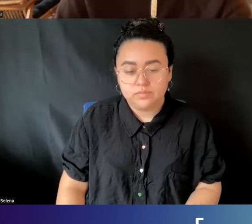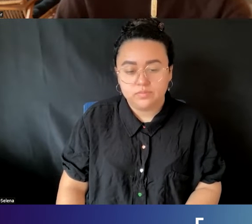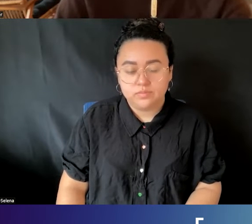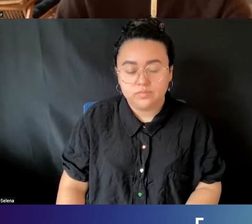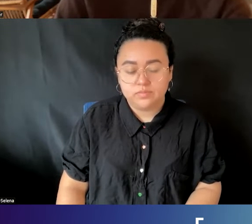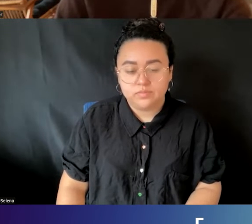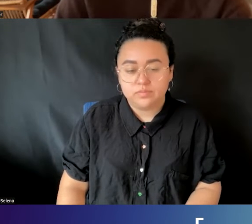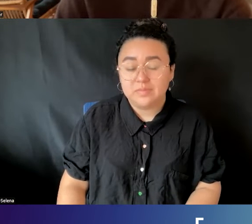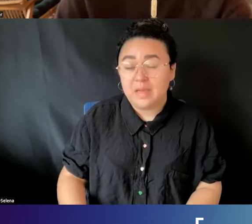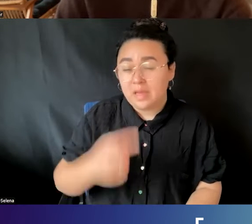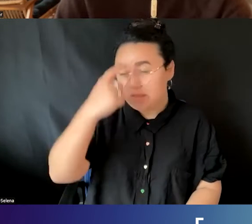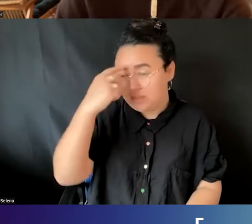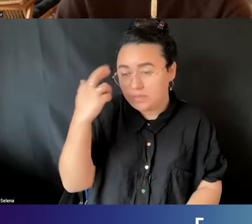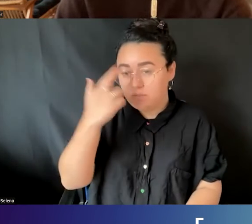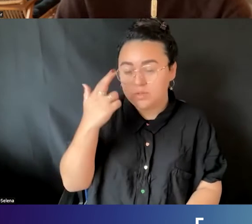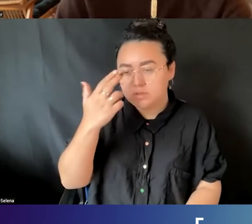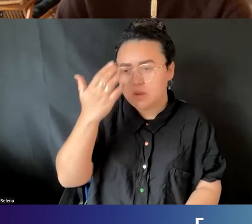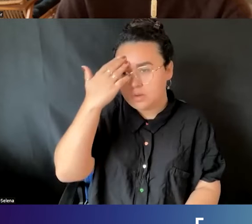you know, my second time around doing a distribution deal